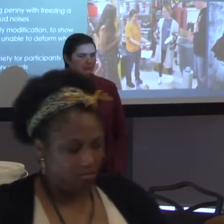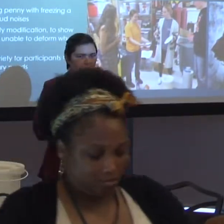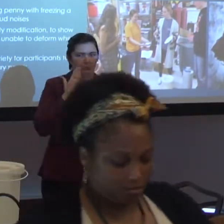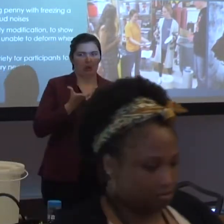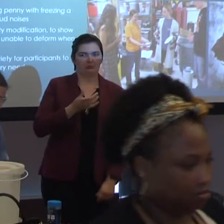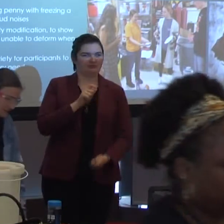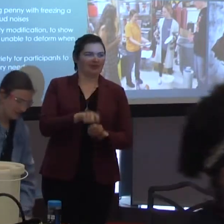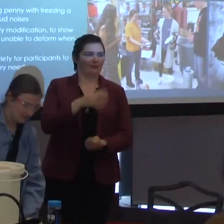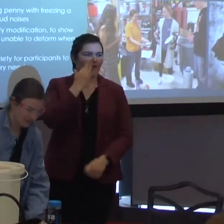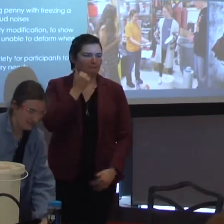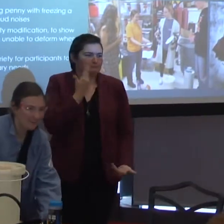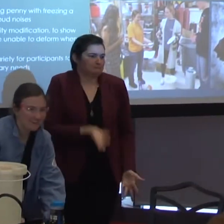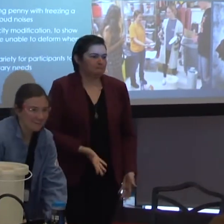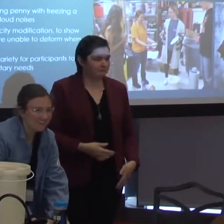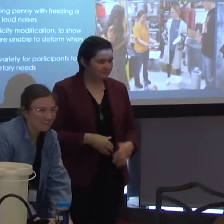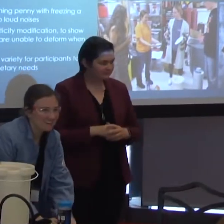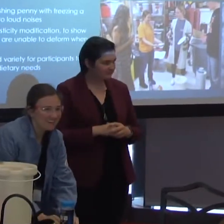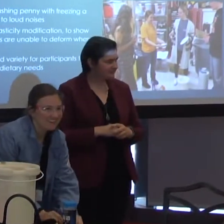why it does that. Yeah.